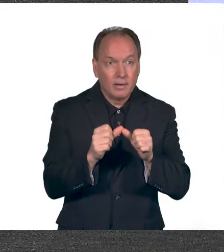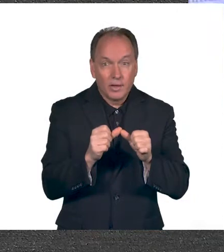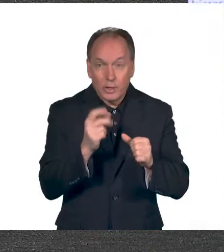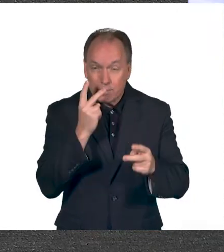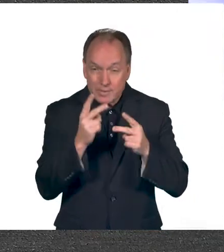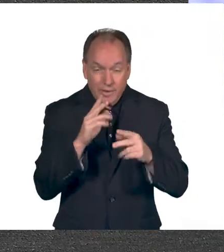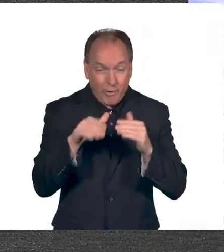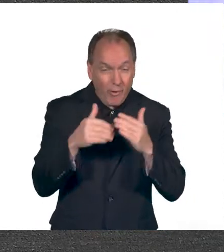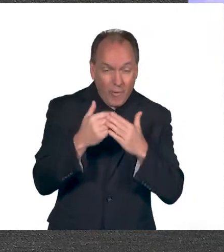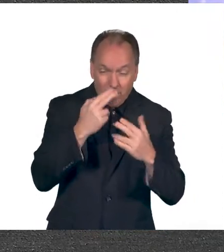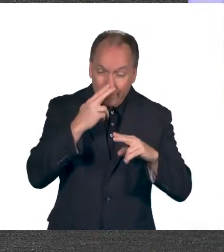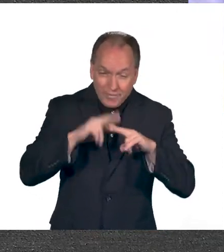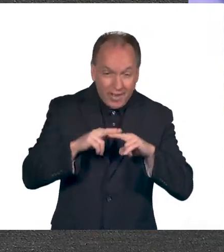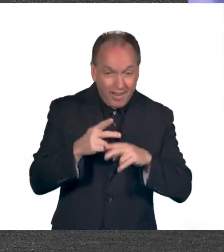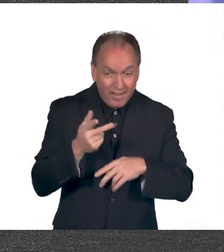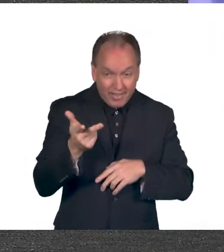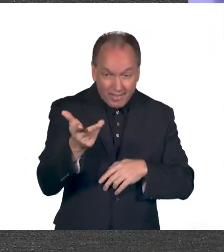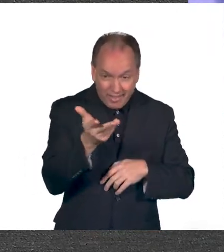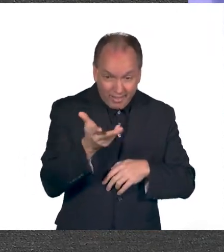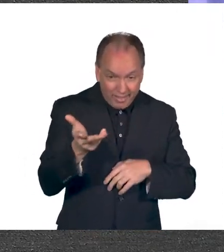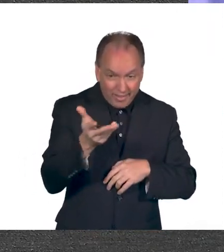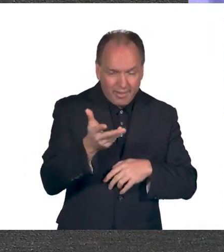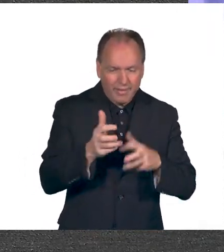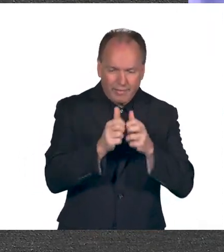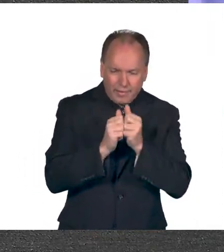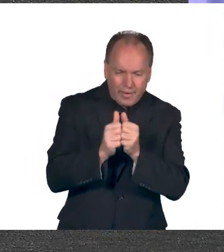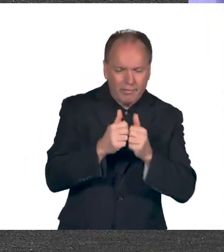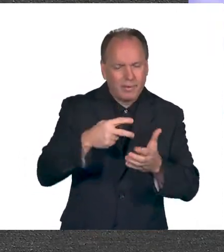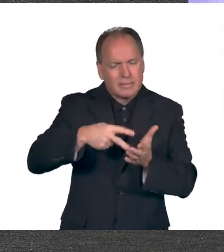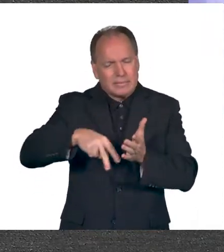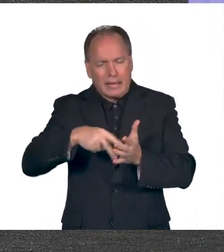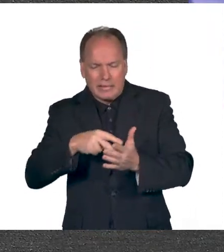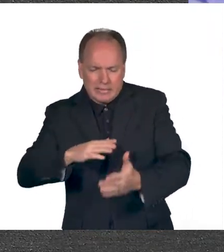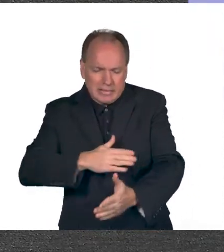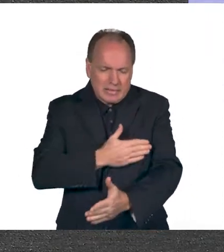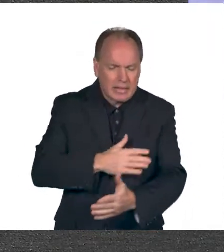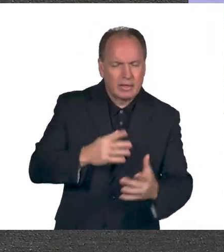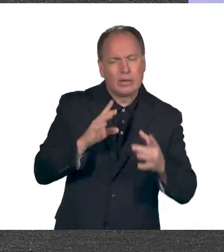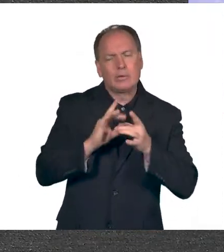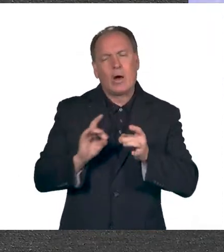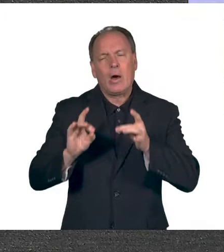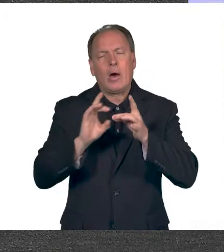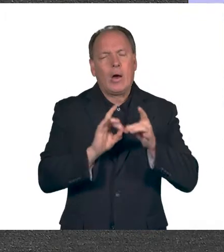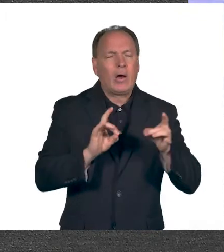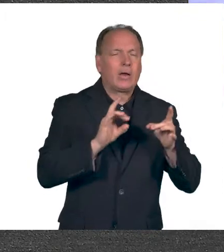Look how much fun they're all having together. They're dancing and singing and talking.